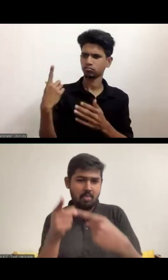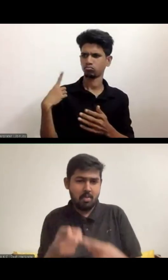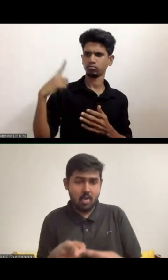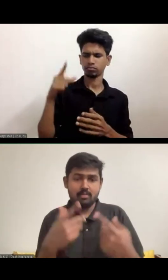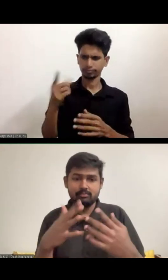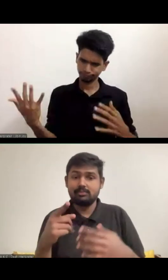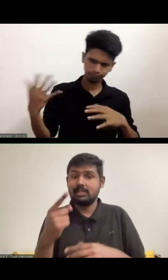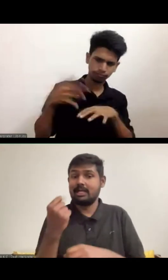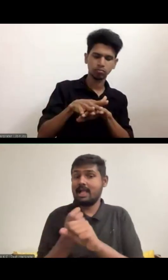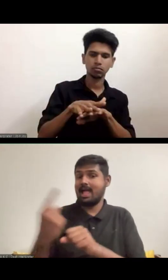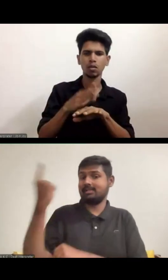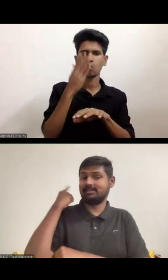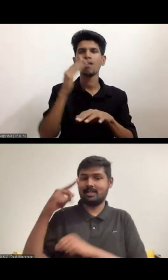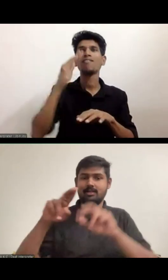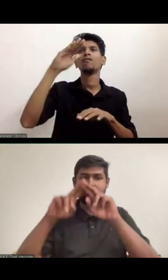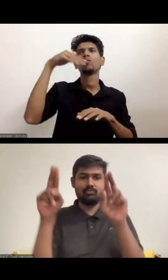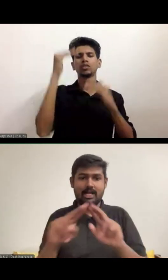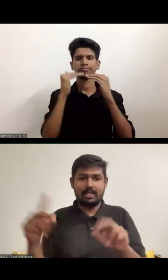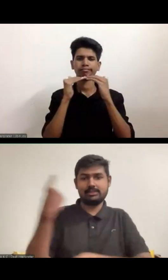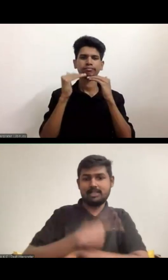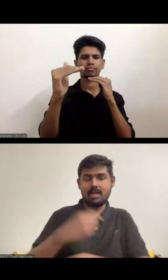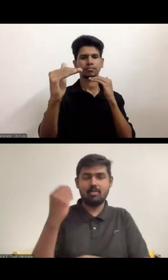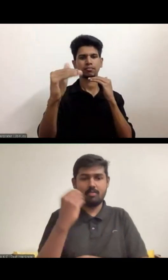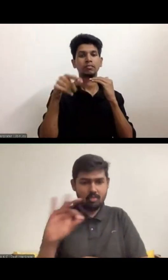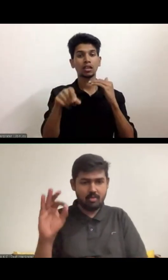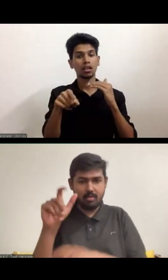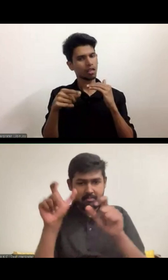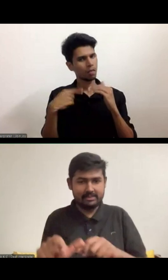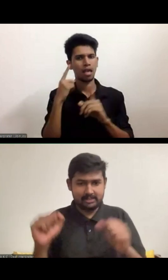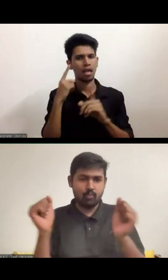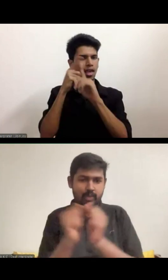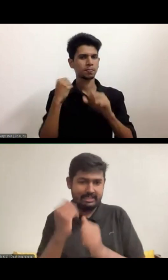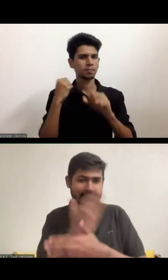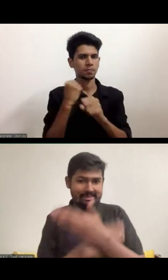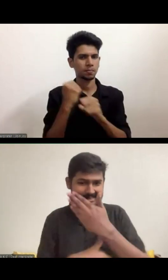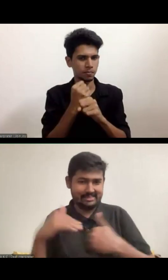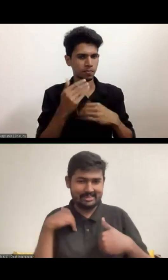And that's what we really want to do. So again, nothing about us without us.